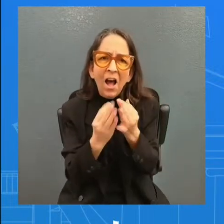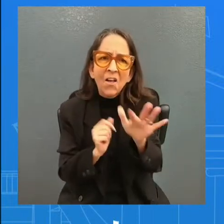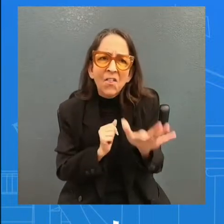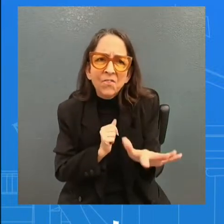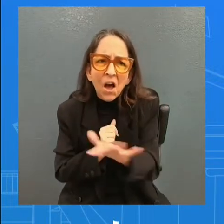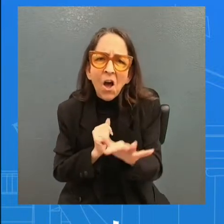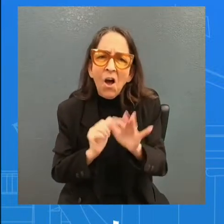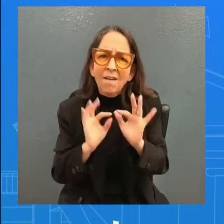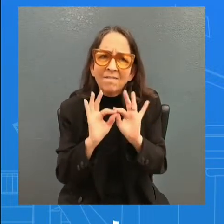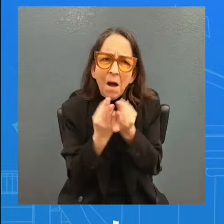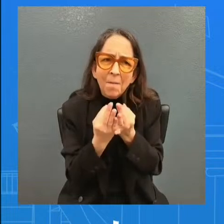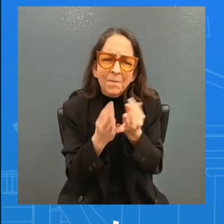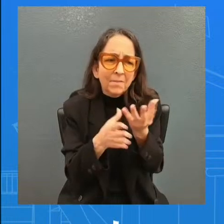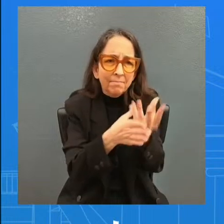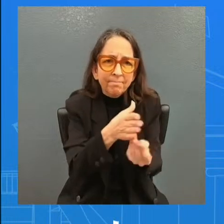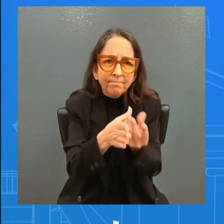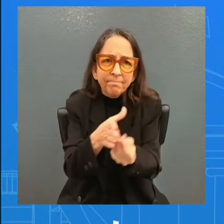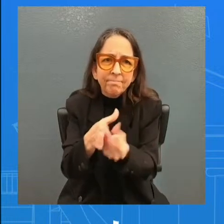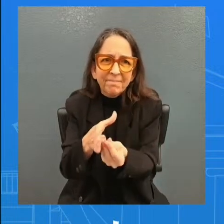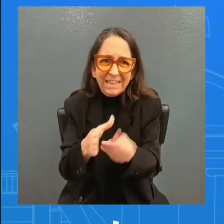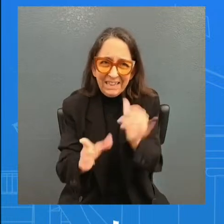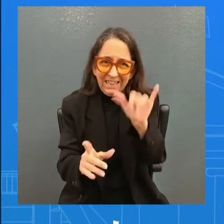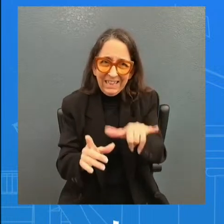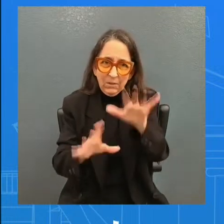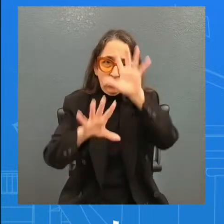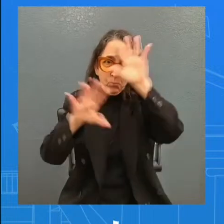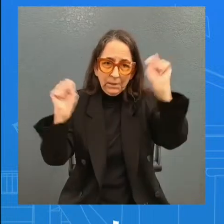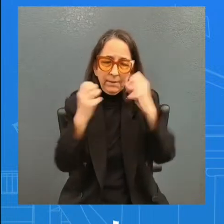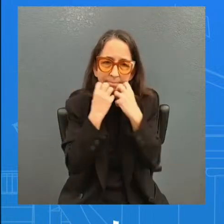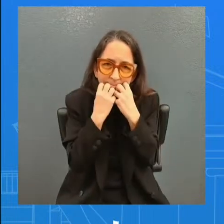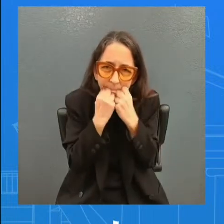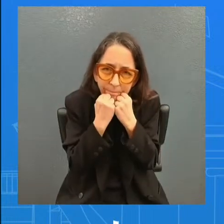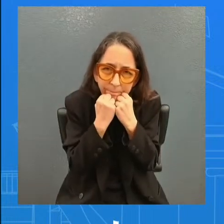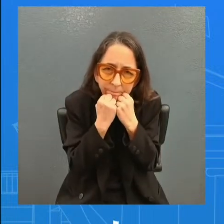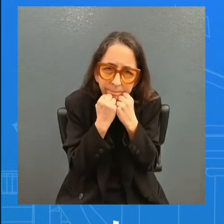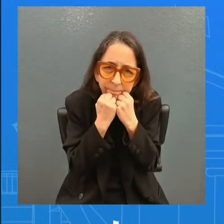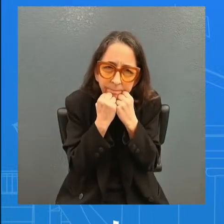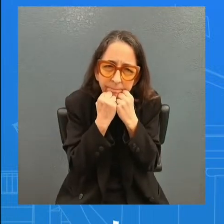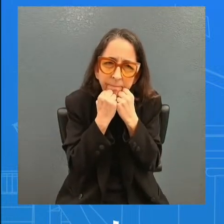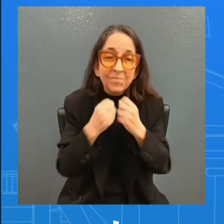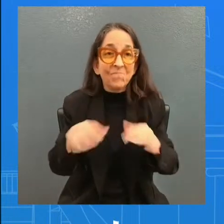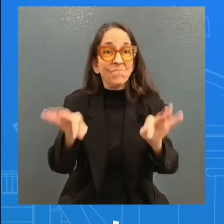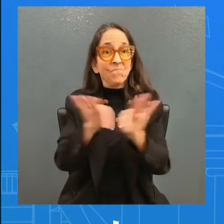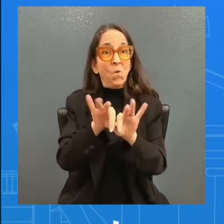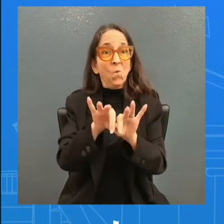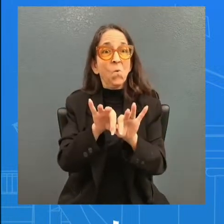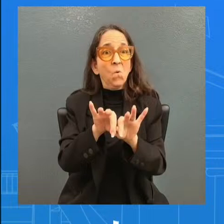And what he wants to do is to make sure that his -- his team is continuing to do the work